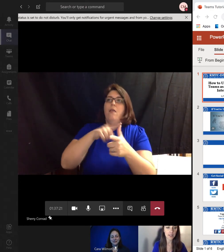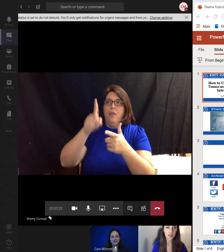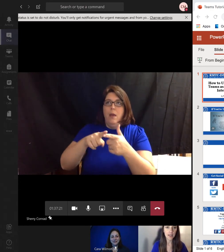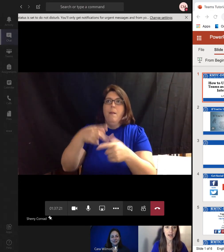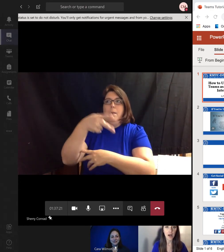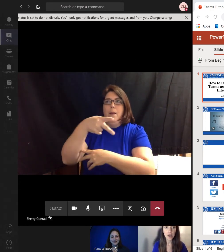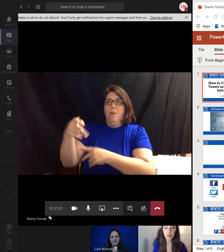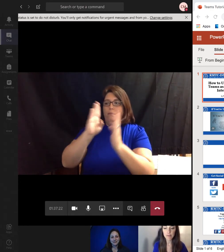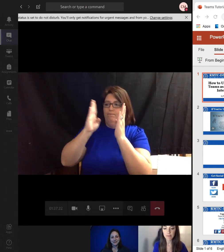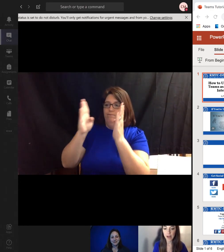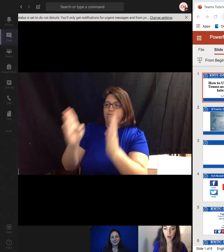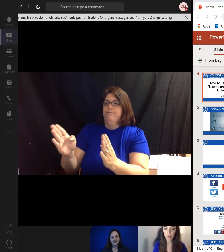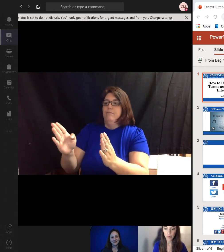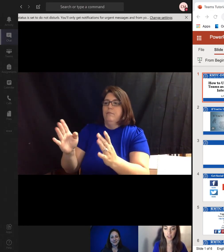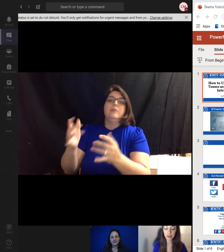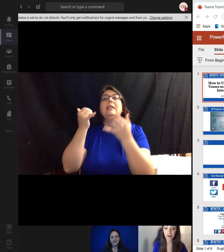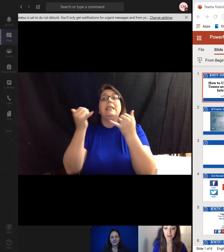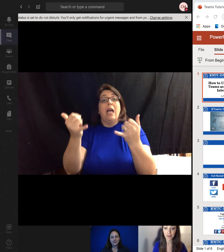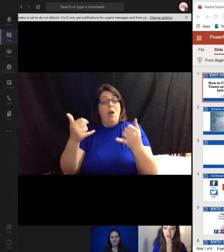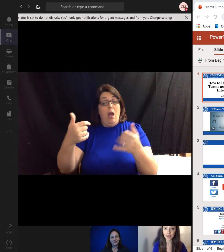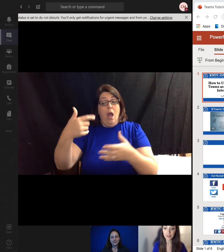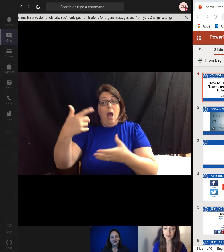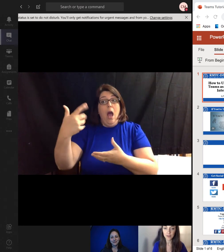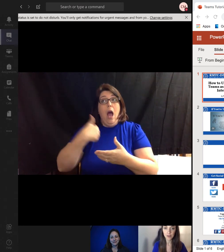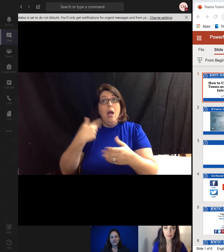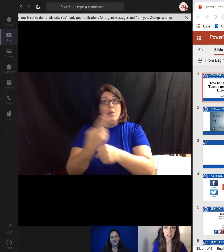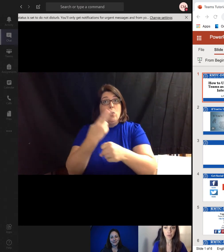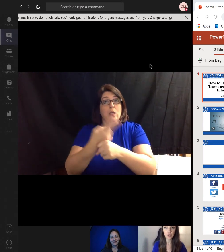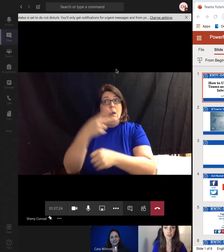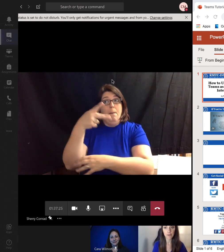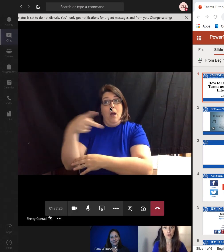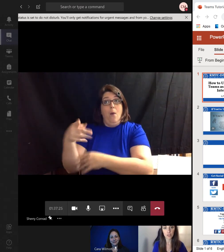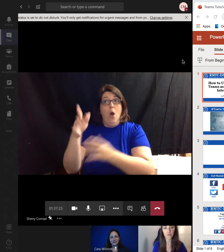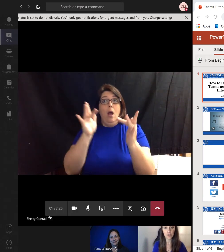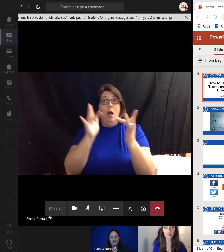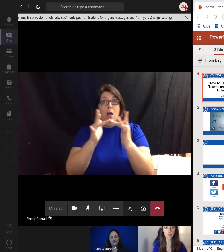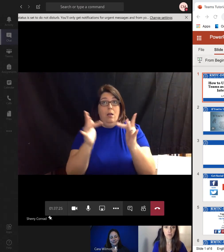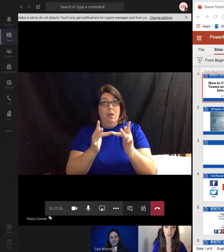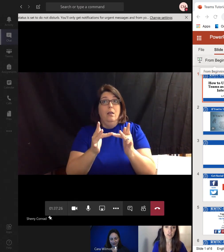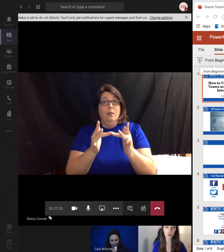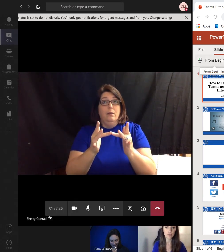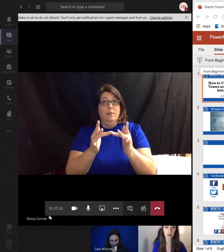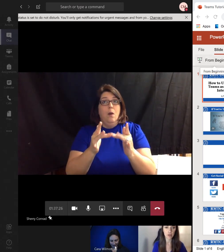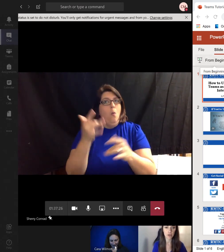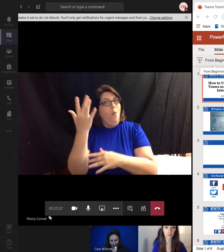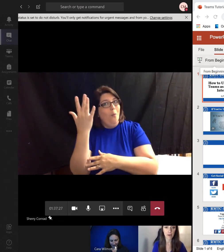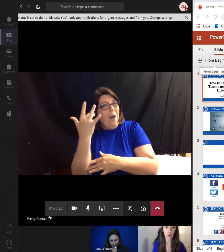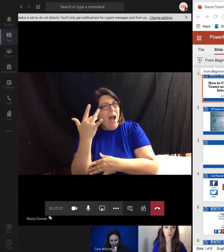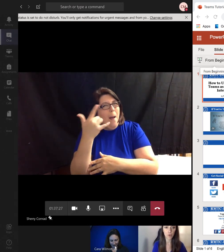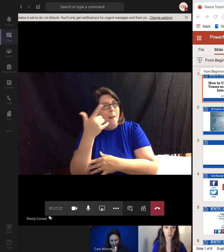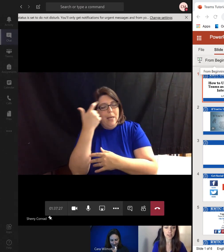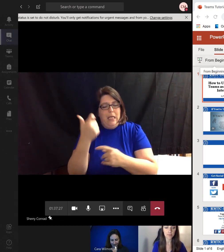Now, I am in PowerPoint online. Because we're using Microsoft Teams, we wanted to use Microsoft PowerPoint.